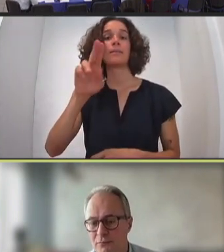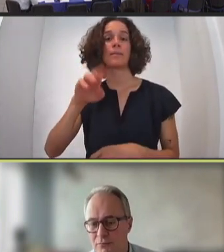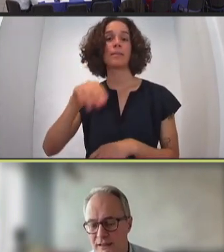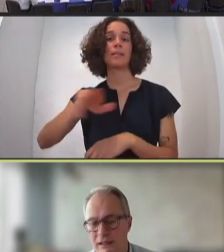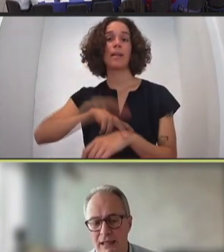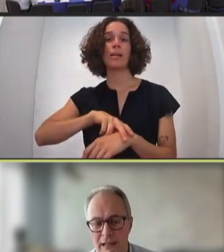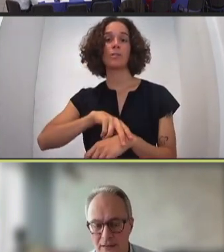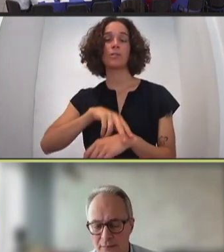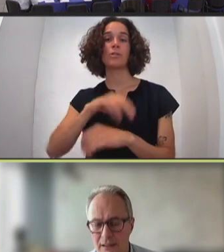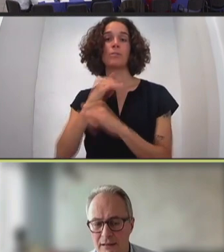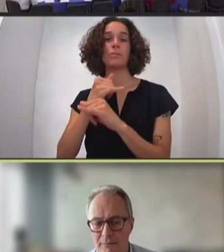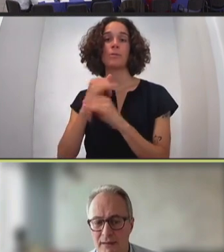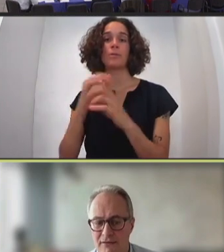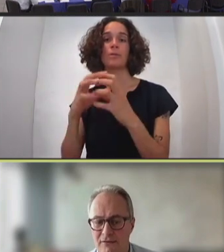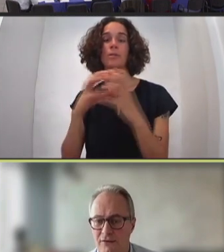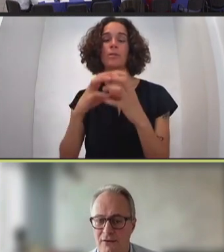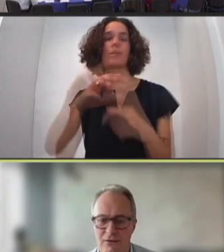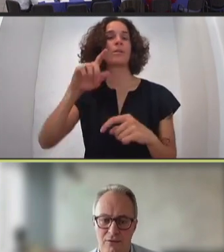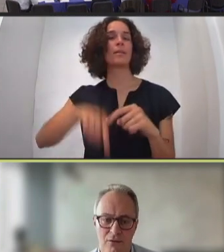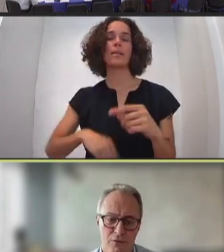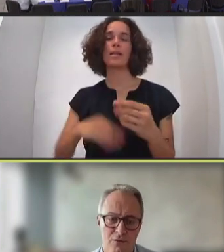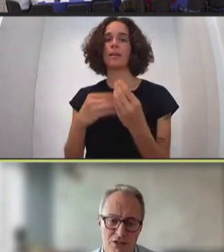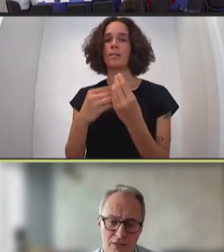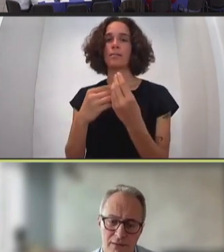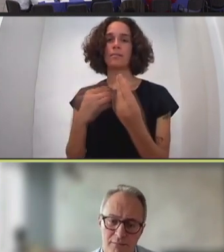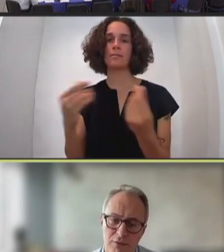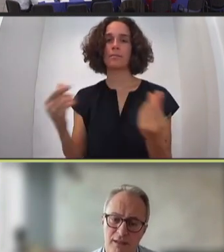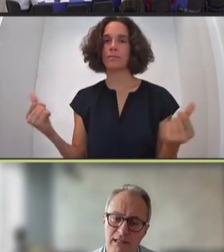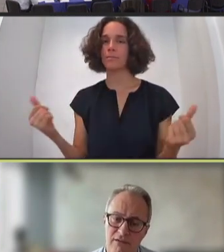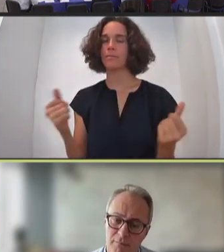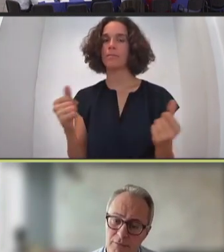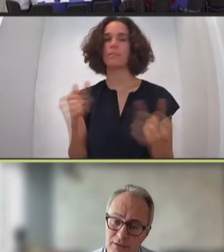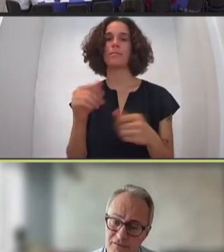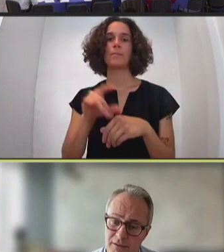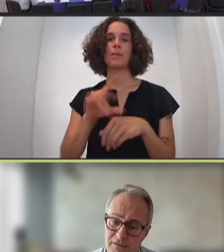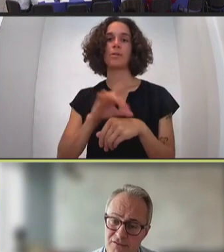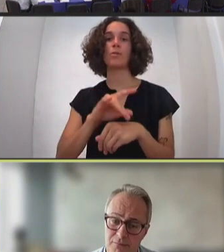completely eliminate the bacteria nor to generate a protective memory response to